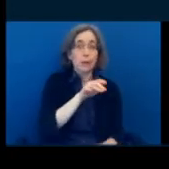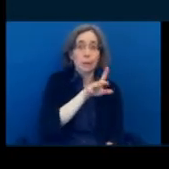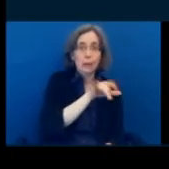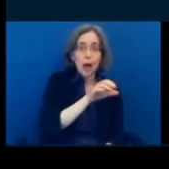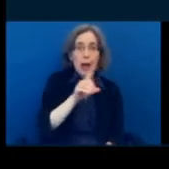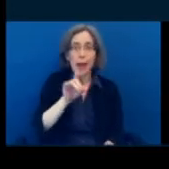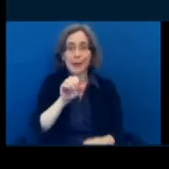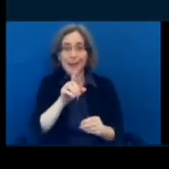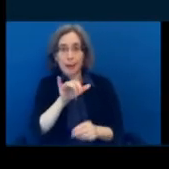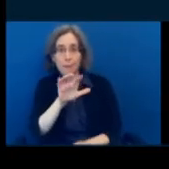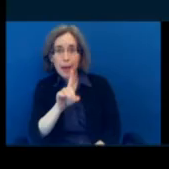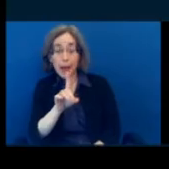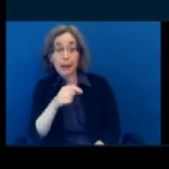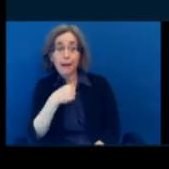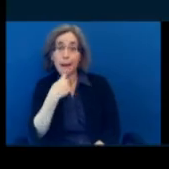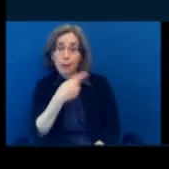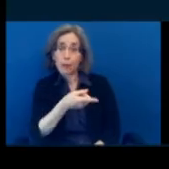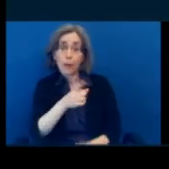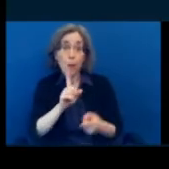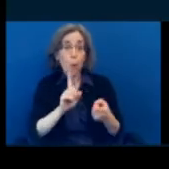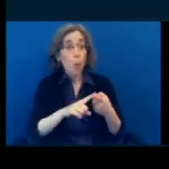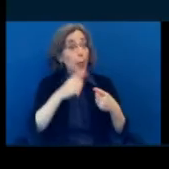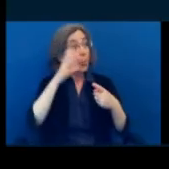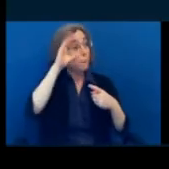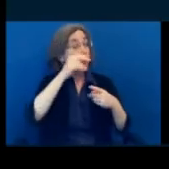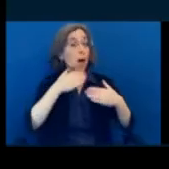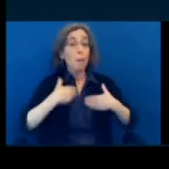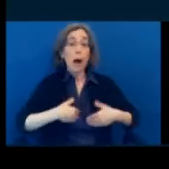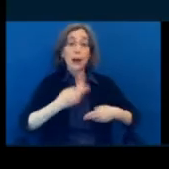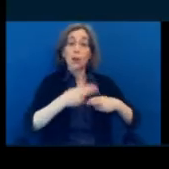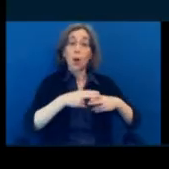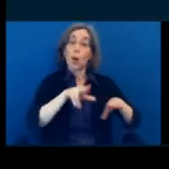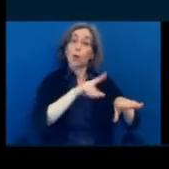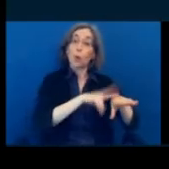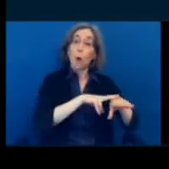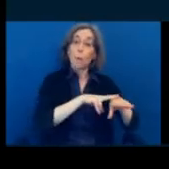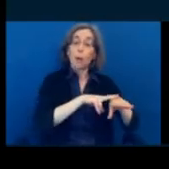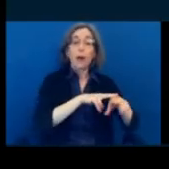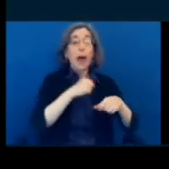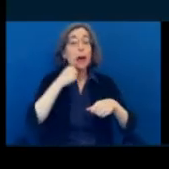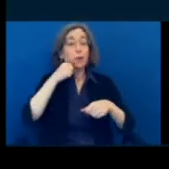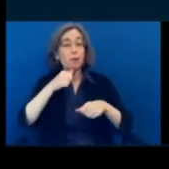I POINTED OUT WHEN THE MALE BODY IS CALLED THE NORM AND THE FEMALE BODY WAS PRICED SO HIGH AND VERY DIFFICULT TO FIND IT